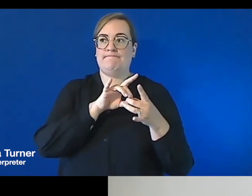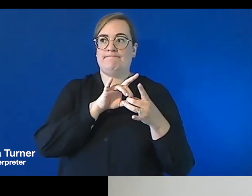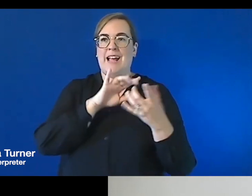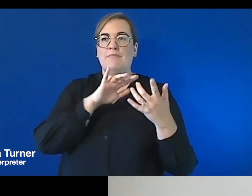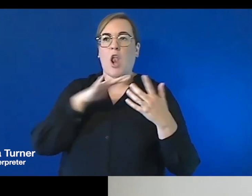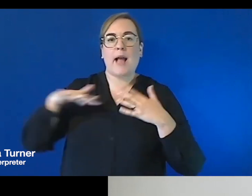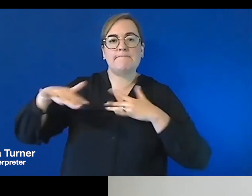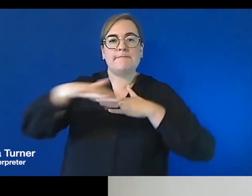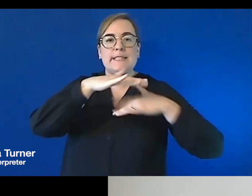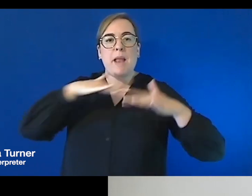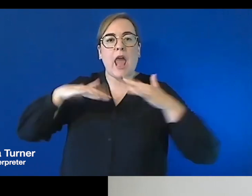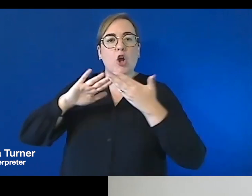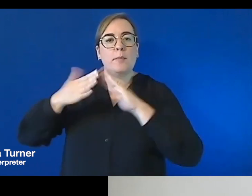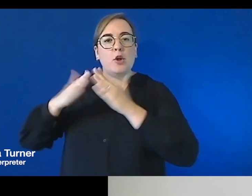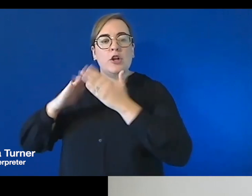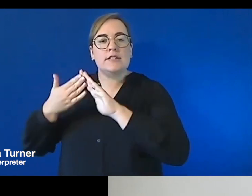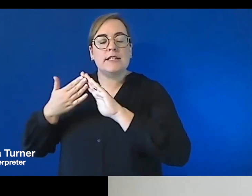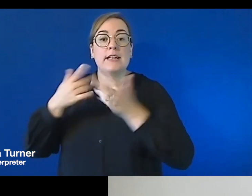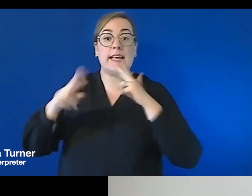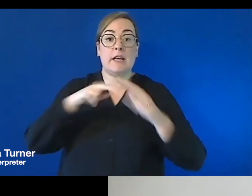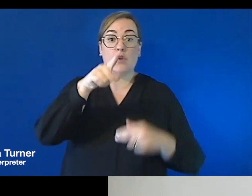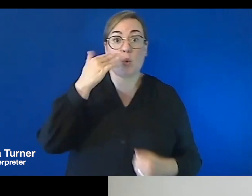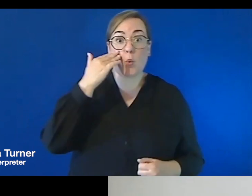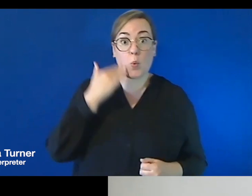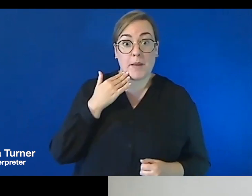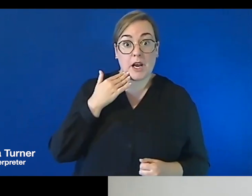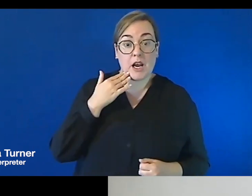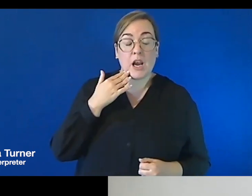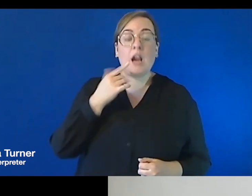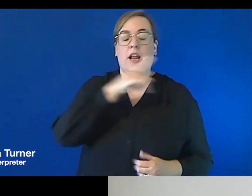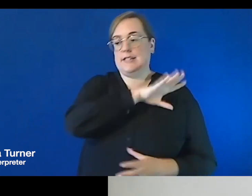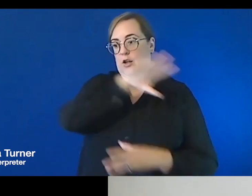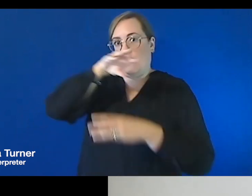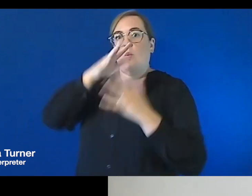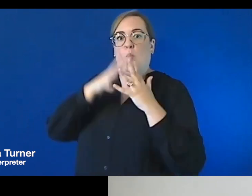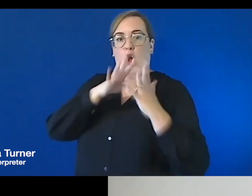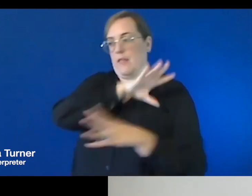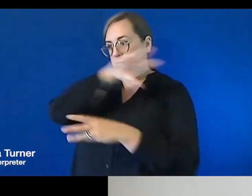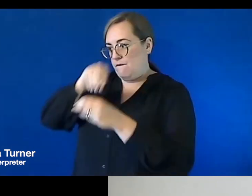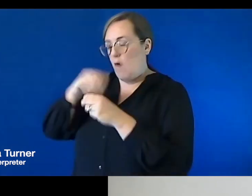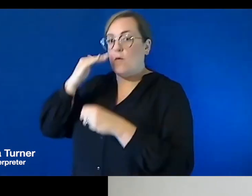women it's too really good to become a part of Women in AI or Teens in AI,